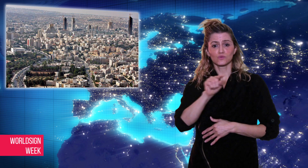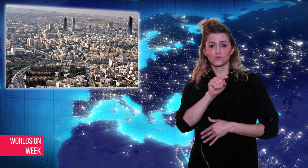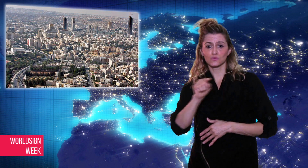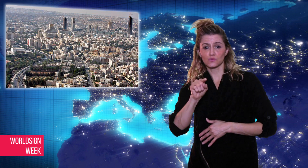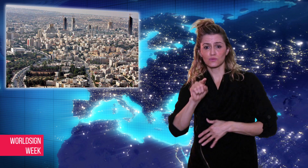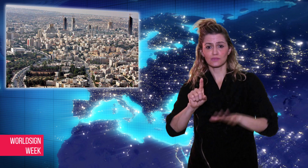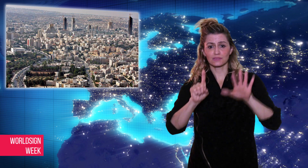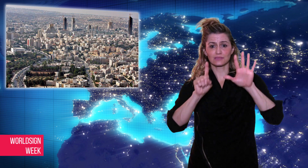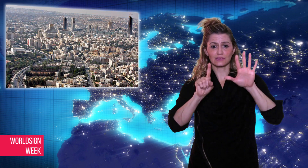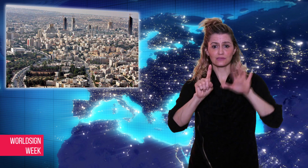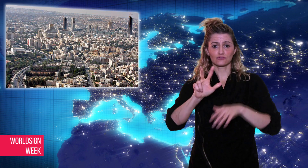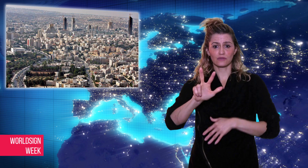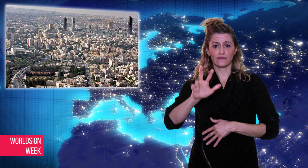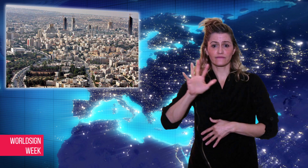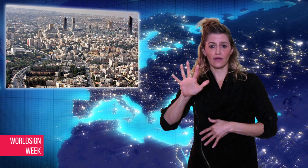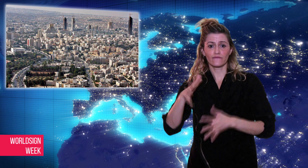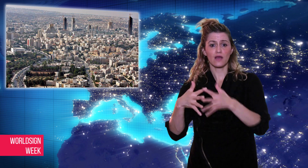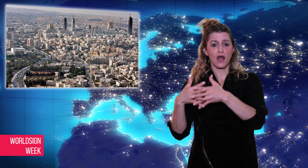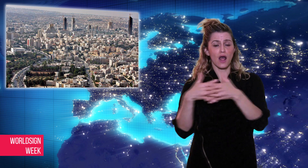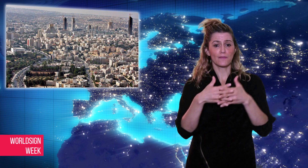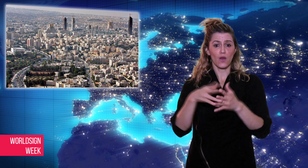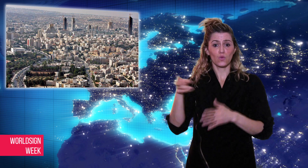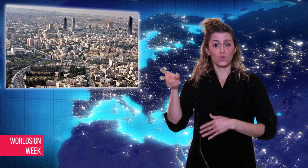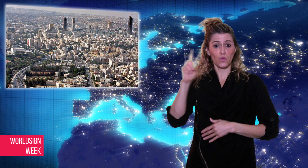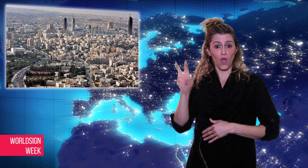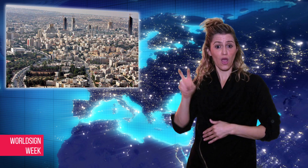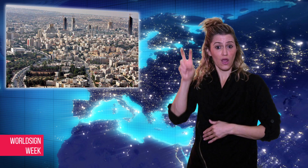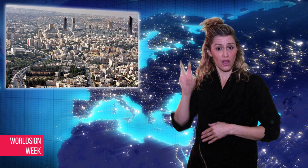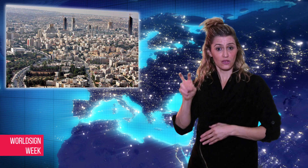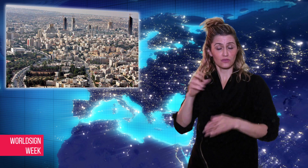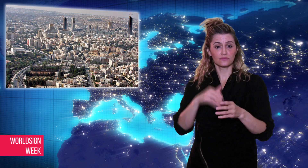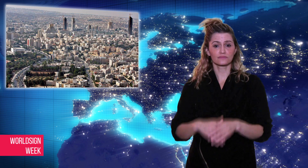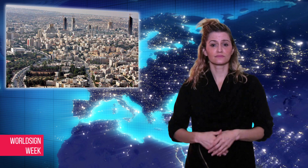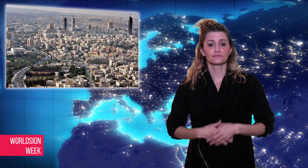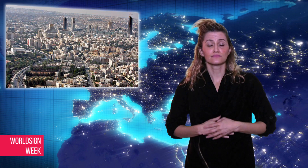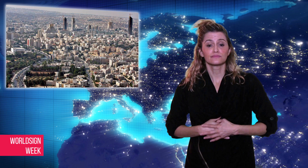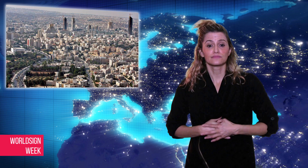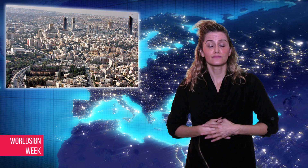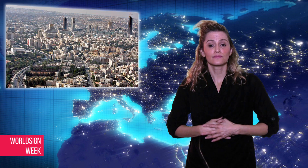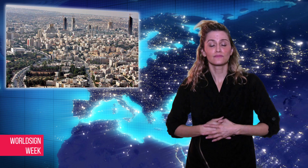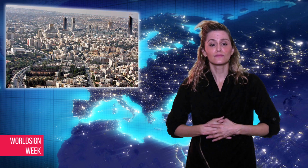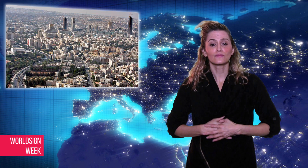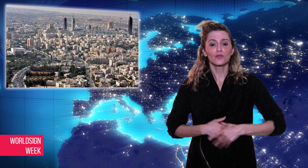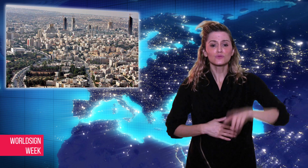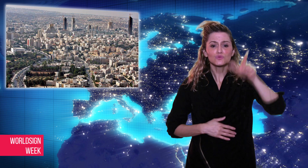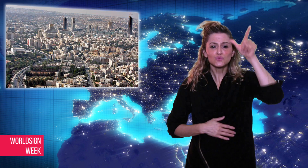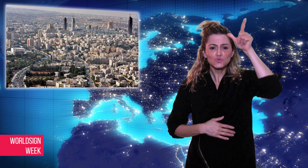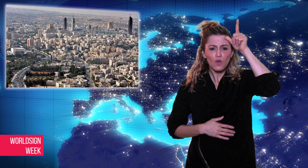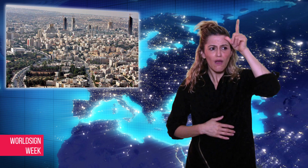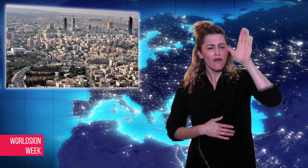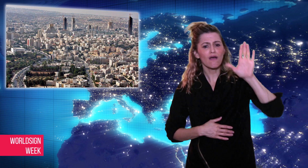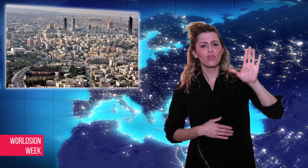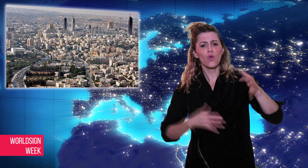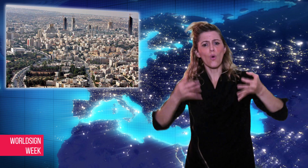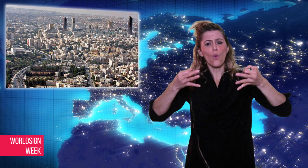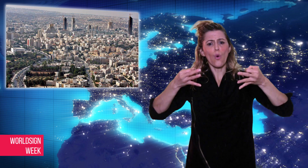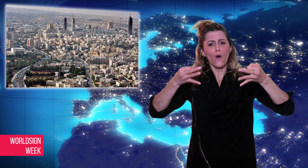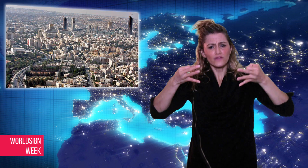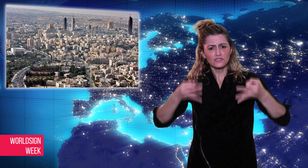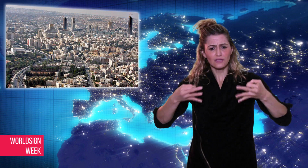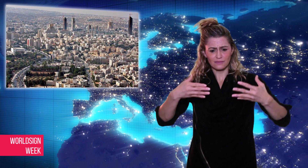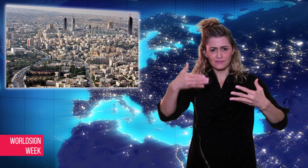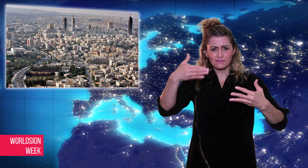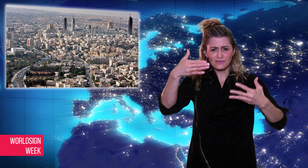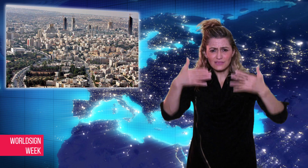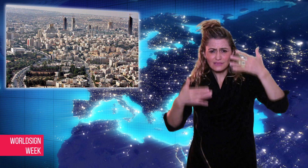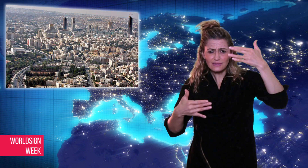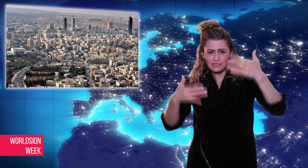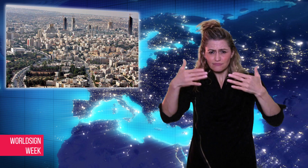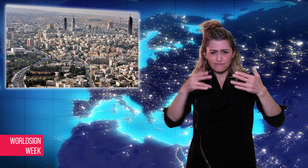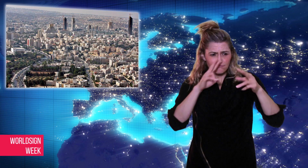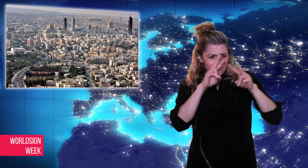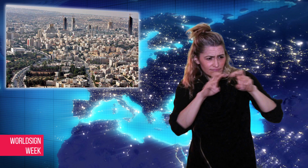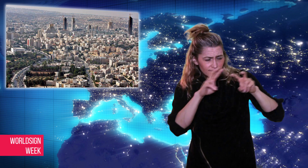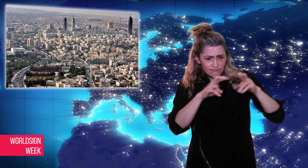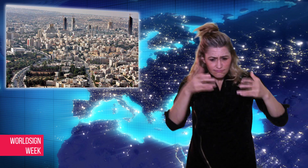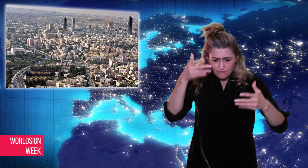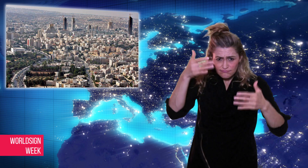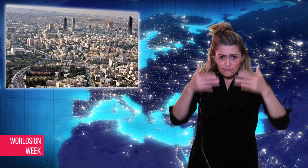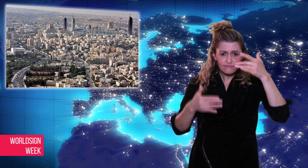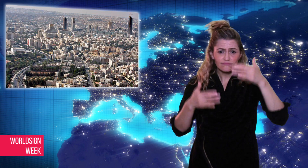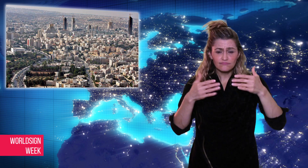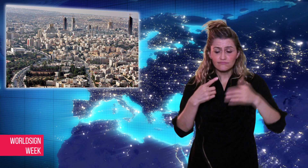A salary of 500 American dollars for a public school